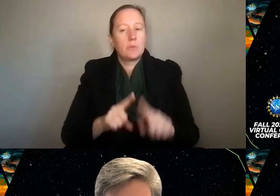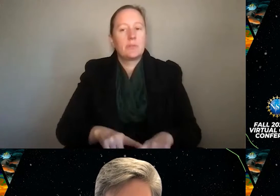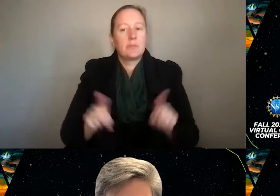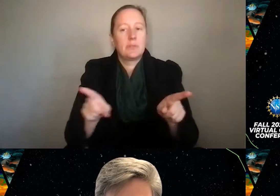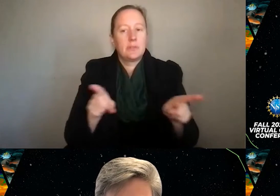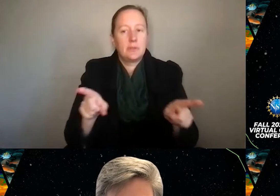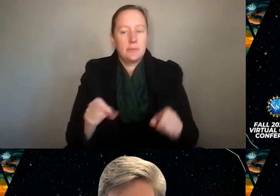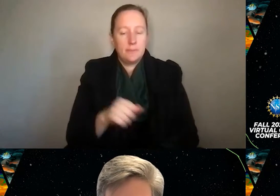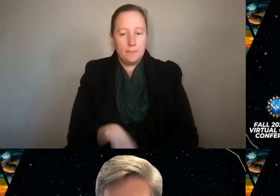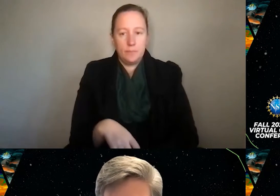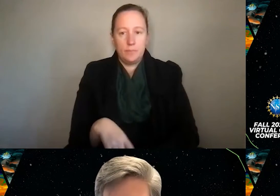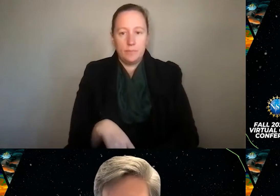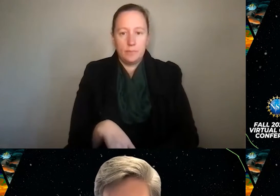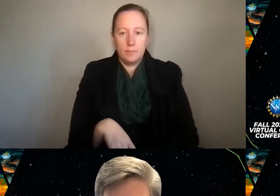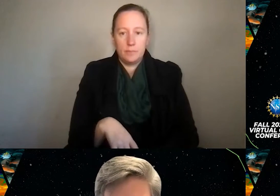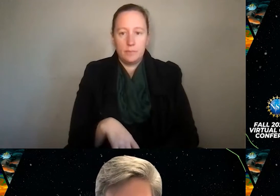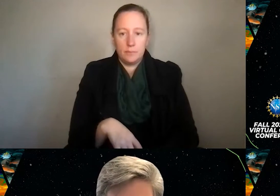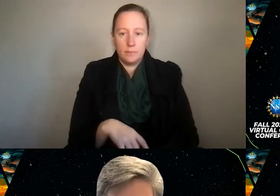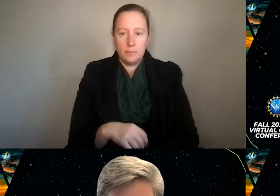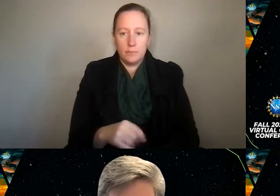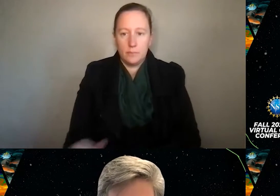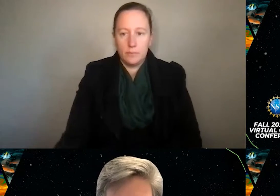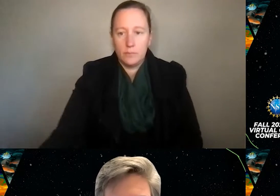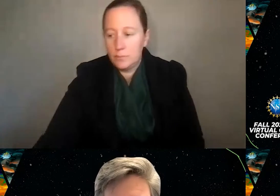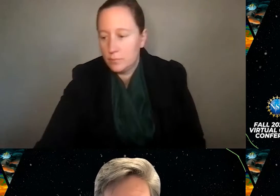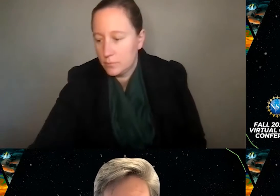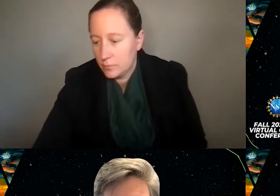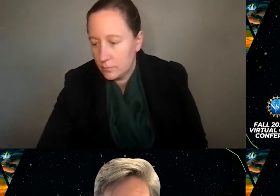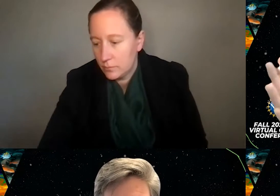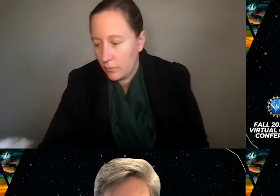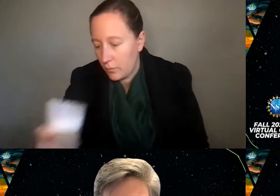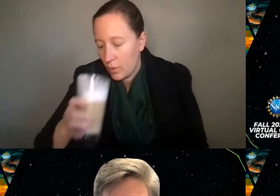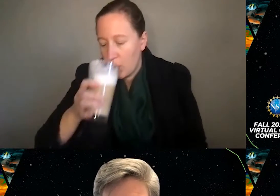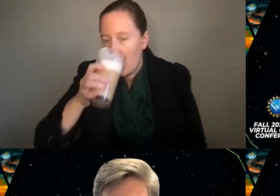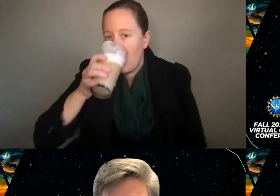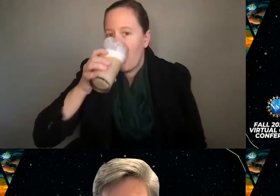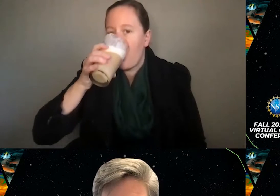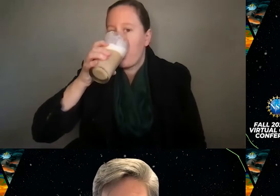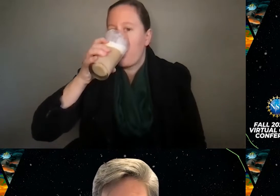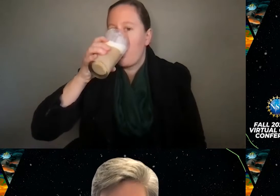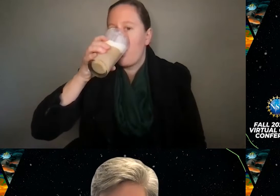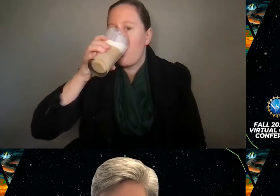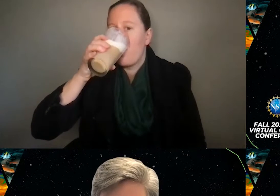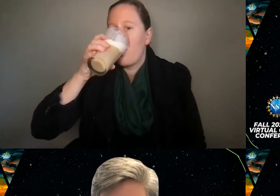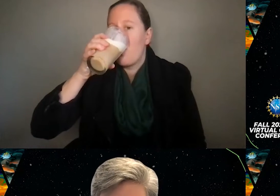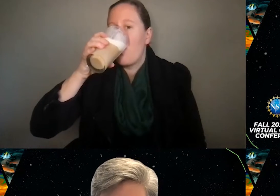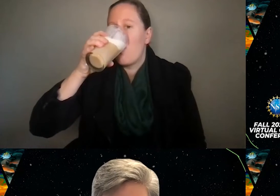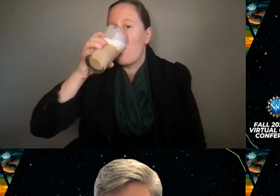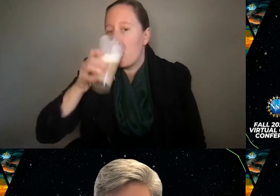in particularly with the different solicitations. But in general, the UEC